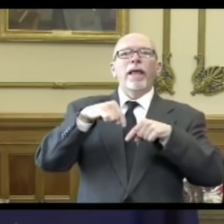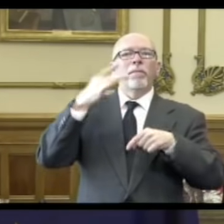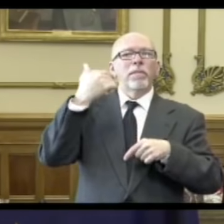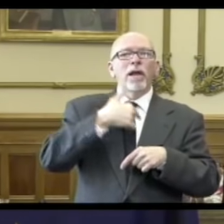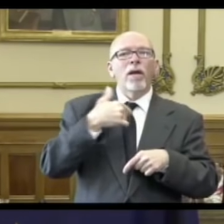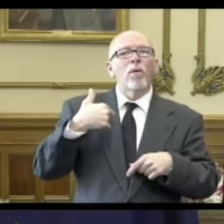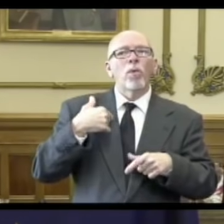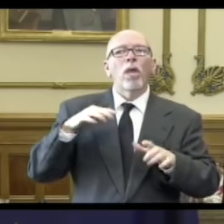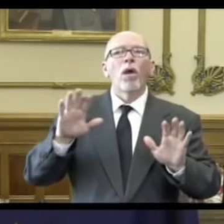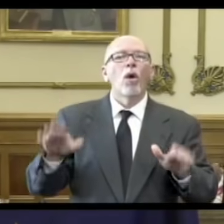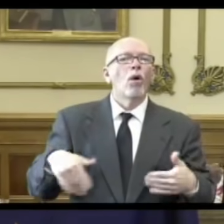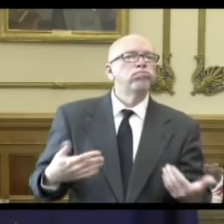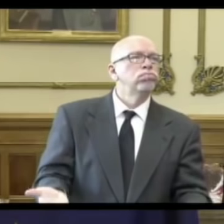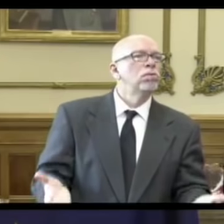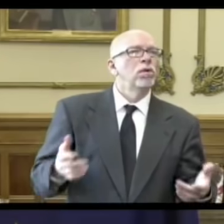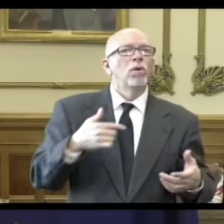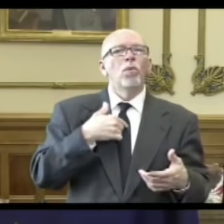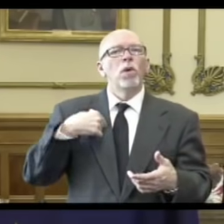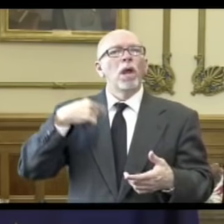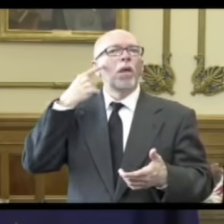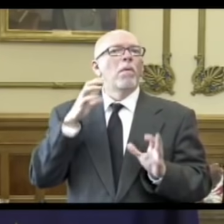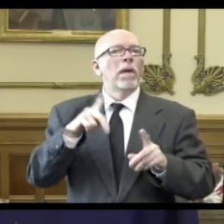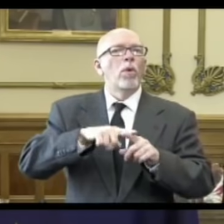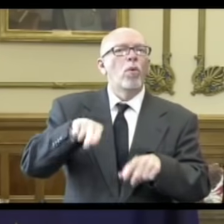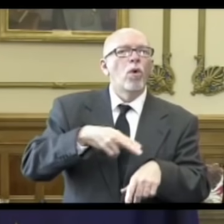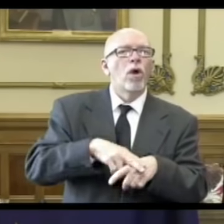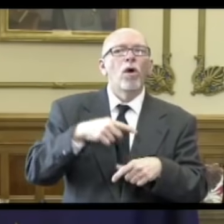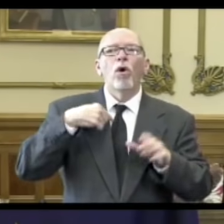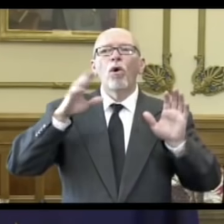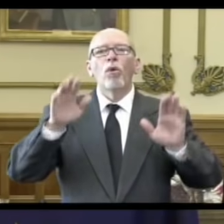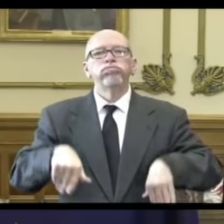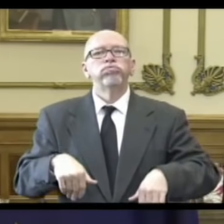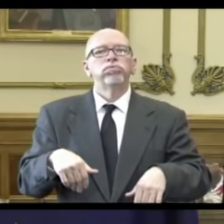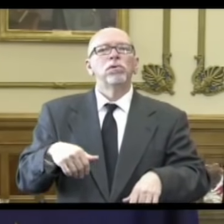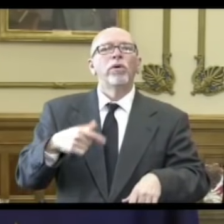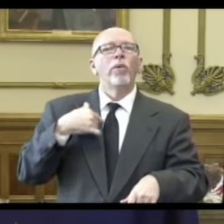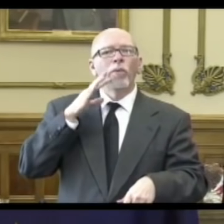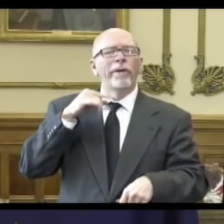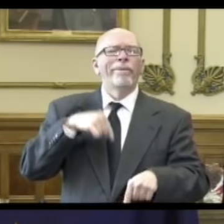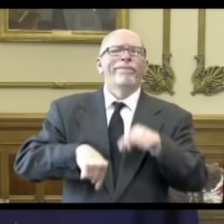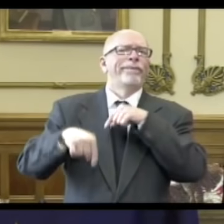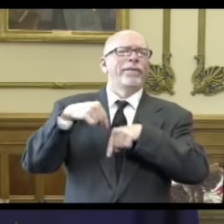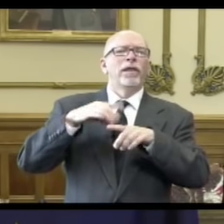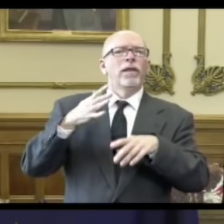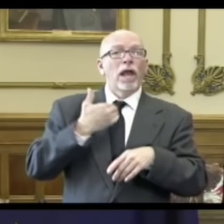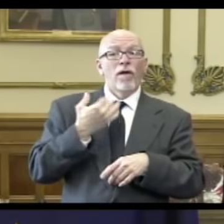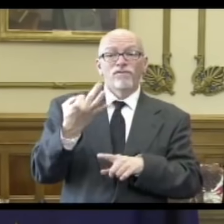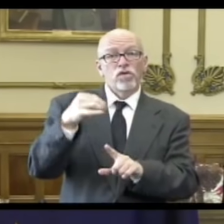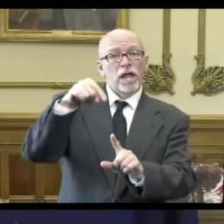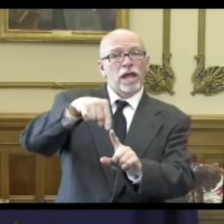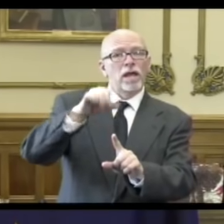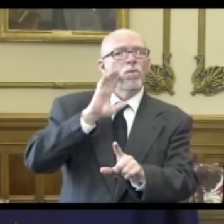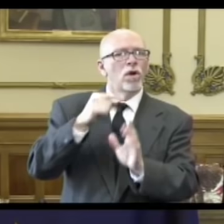DON'T WANT TO EVER COME OUT. TAKE A STEP BACK BECAUSE WE RELAX OUR BEHAVIOR AND TO